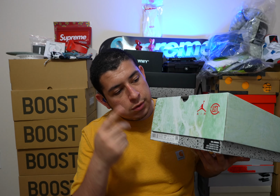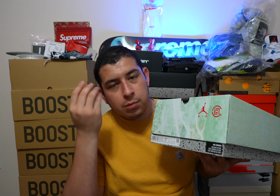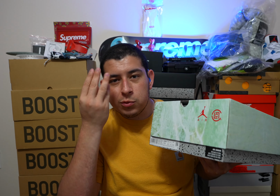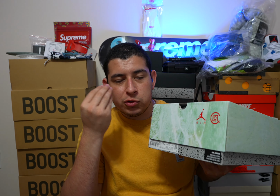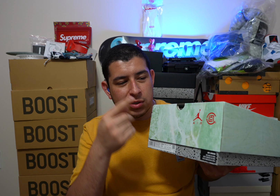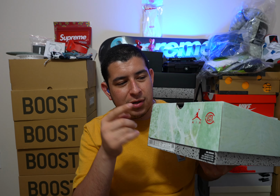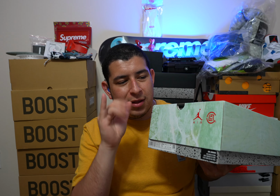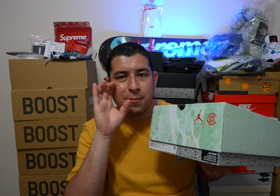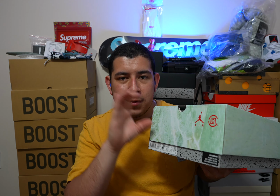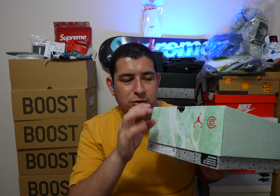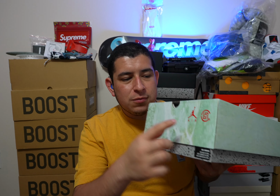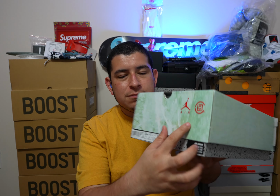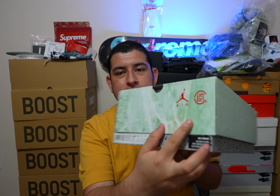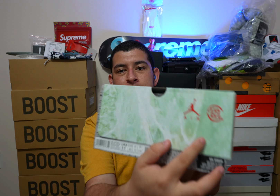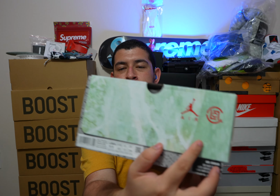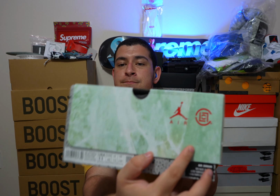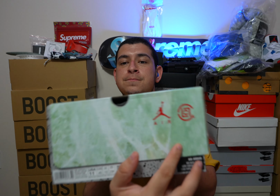You can see the logos [right there].